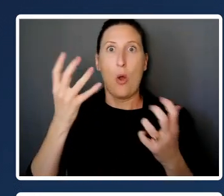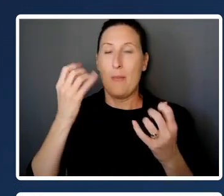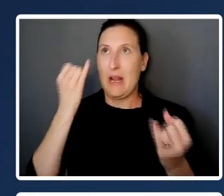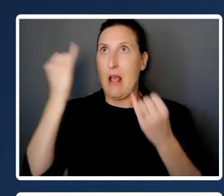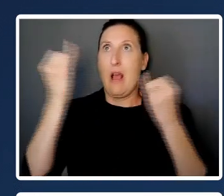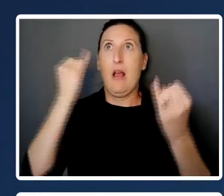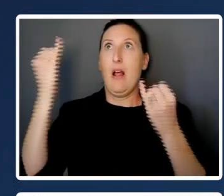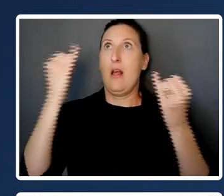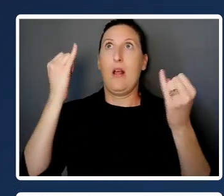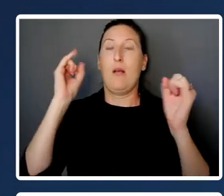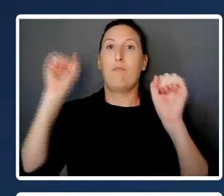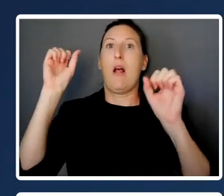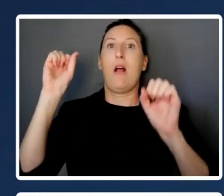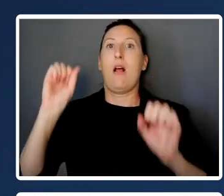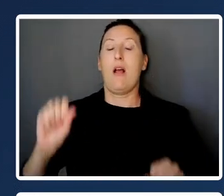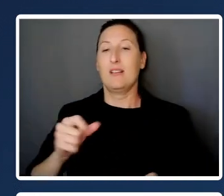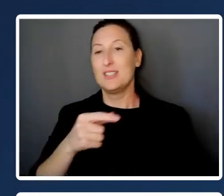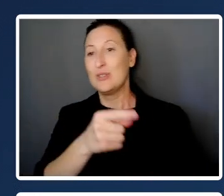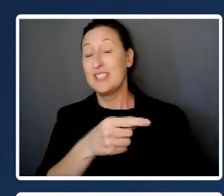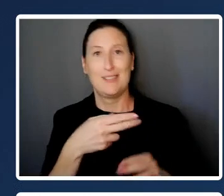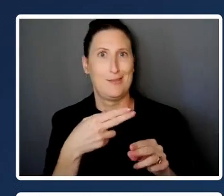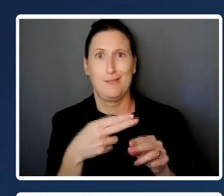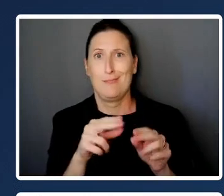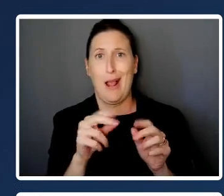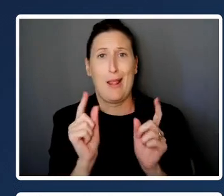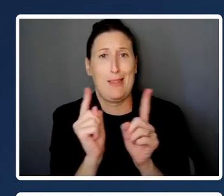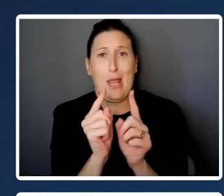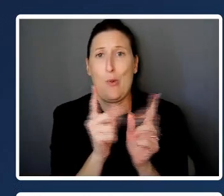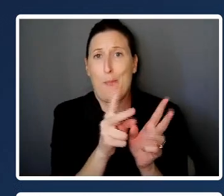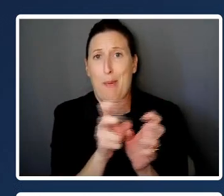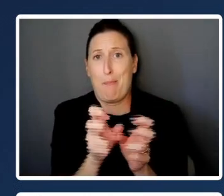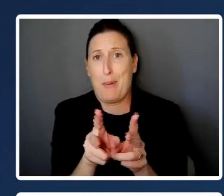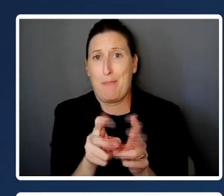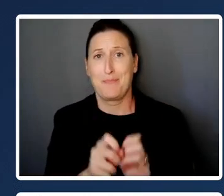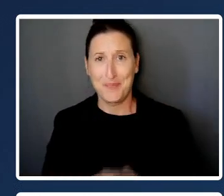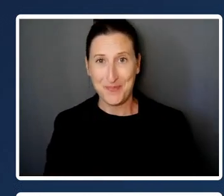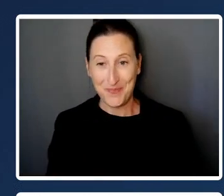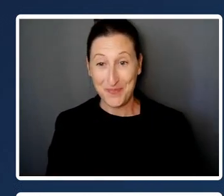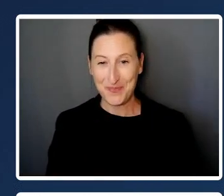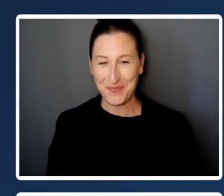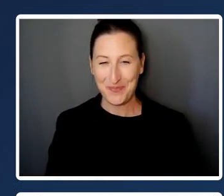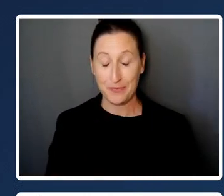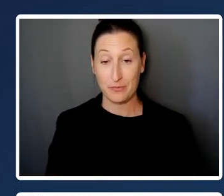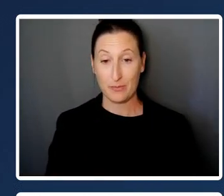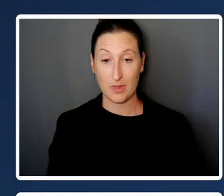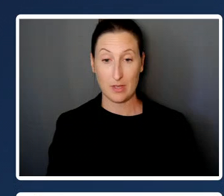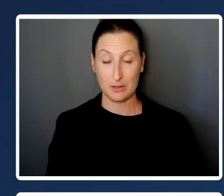a little snippet of this Padlet. And so, then it took -- it was quite a process going from